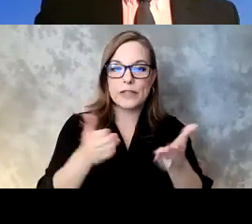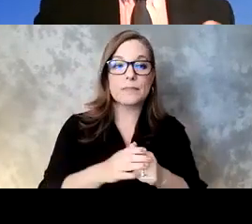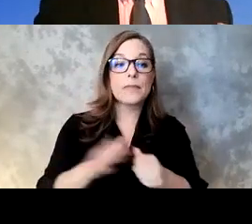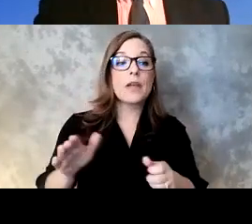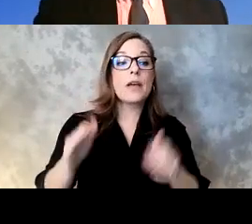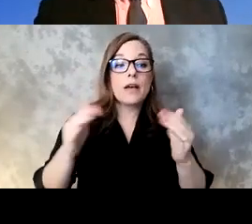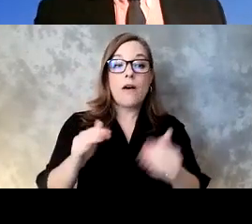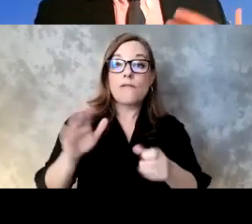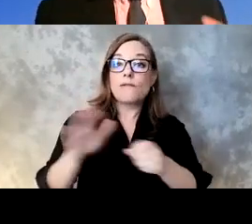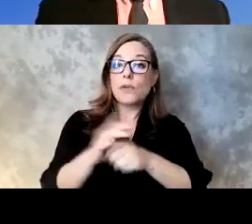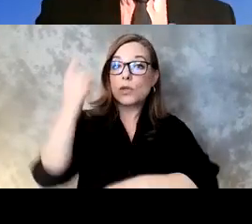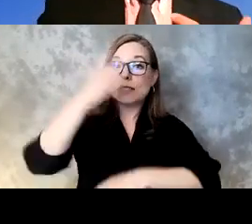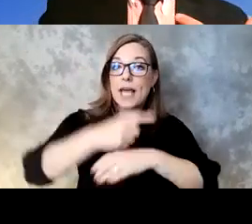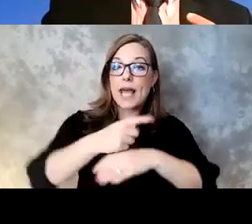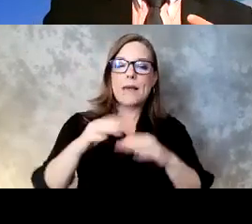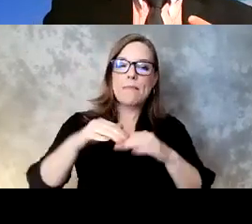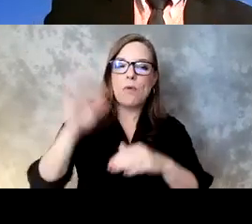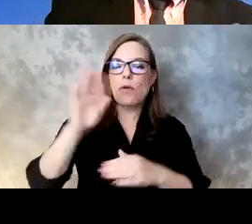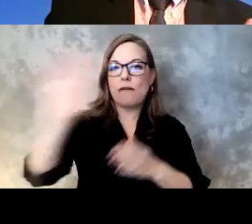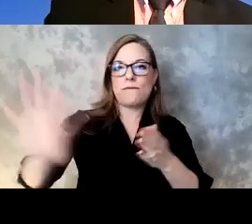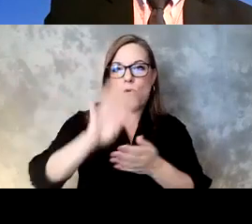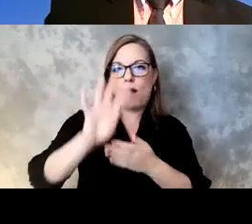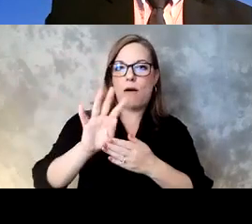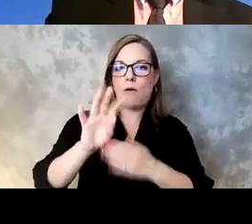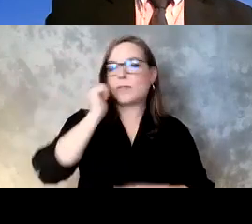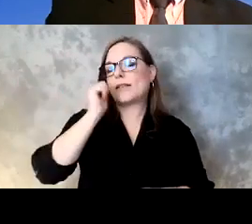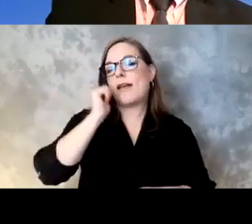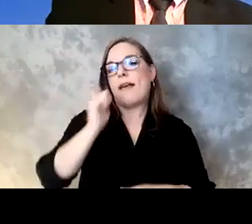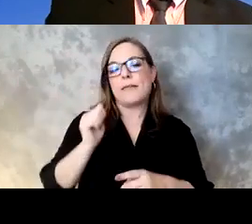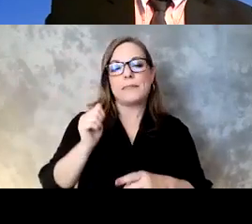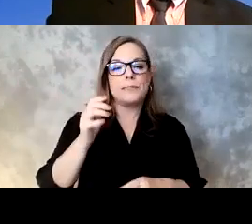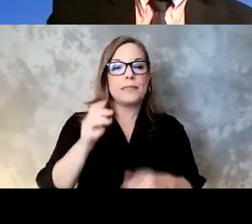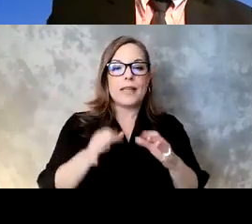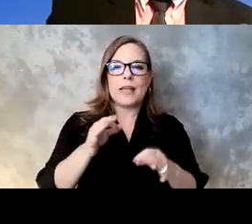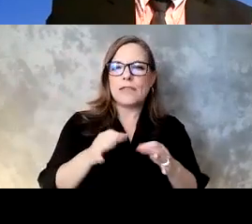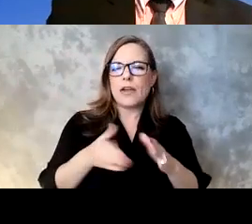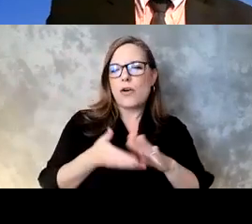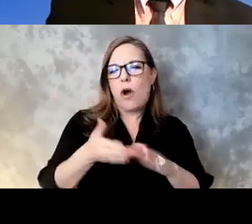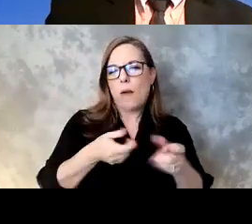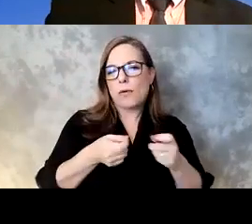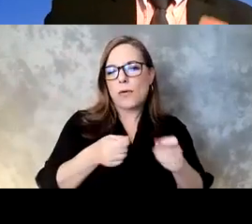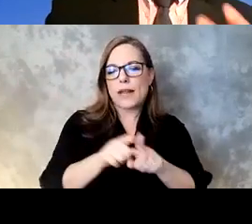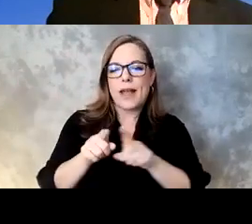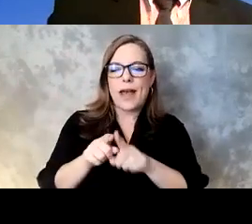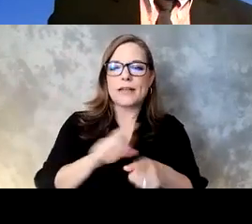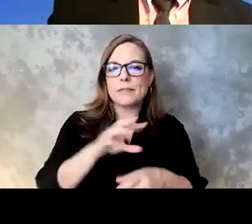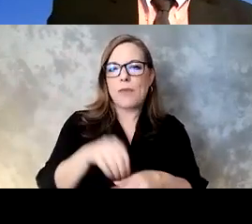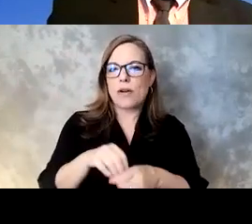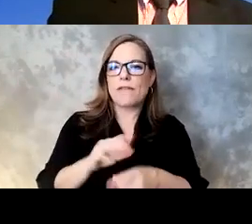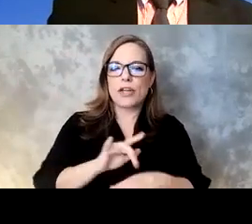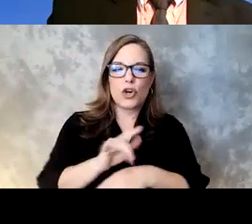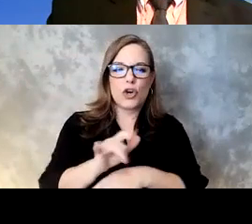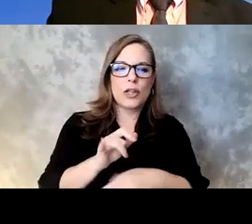you are if they're operating as part of an Early Primary Program as defined in Education